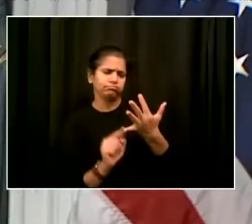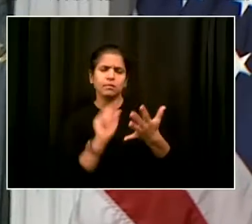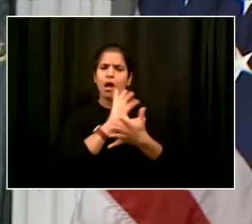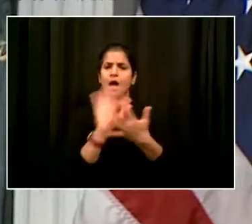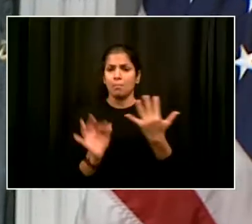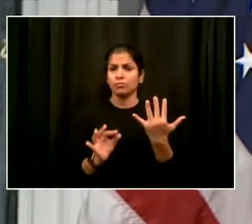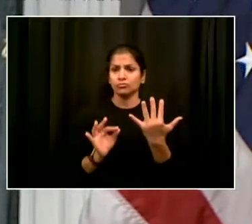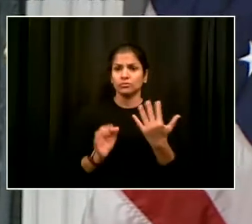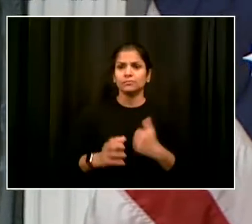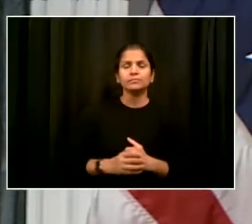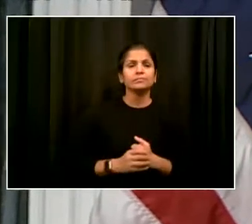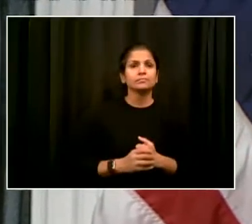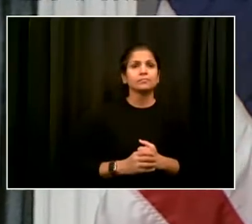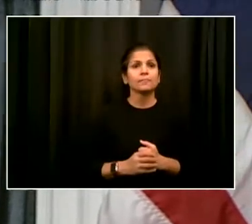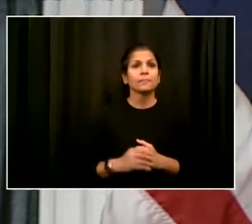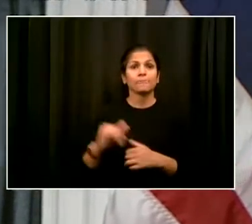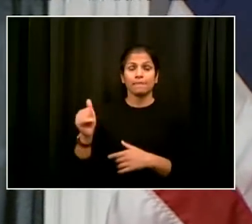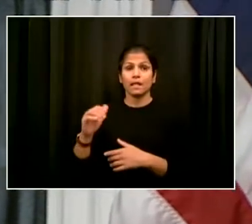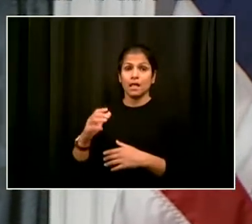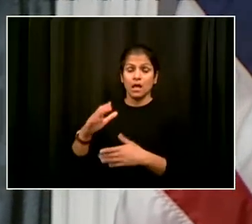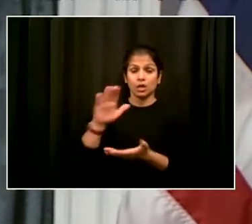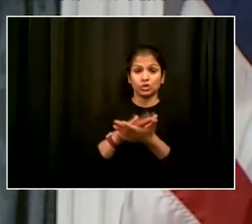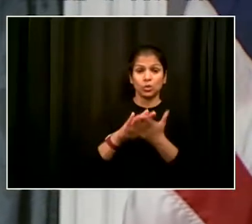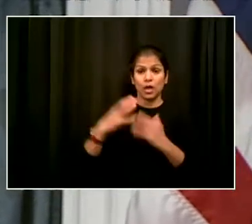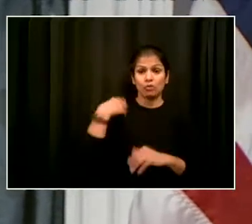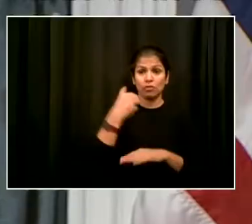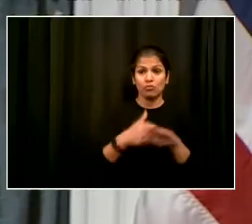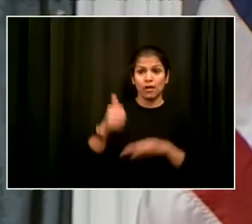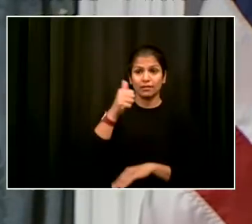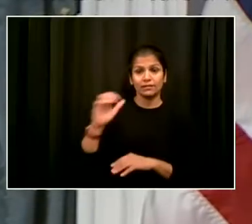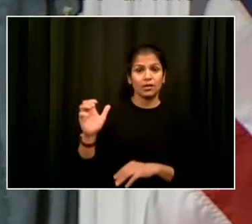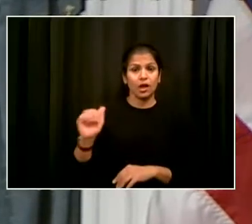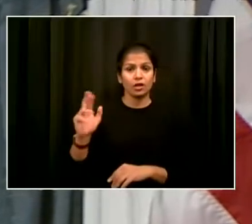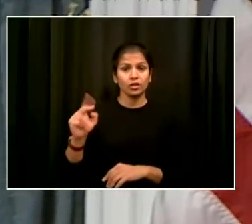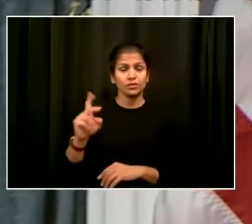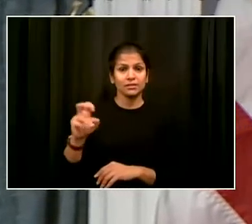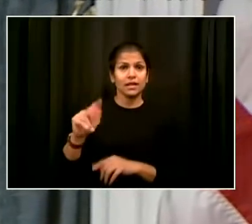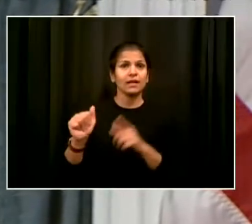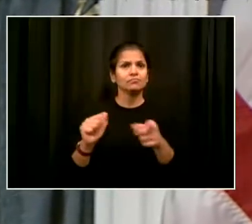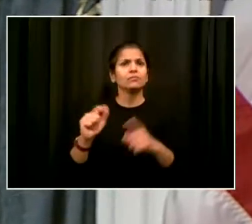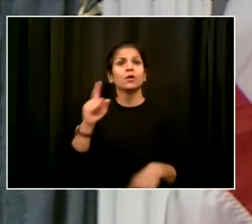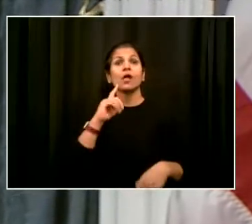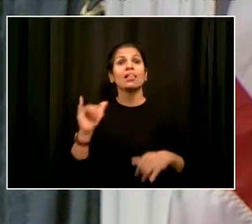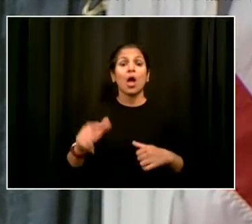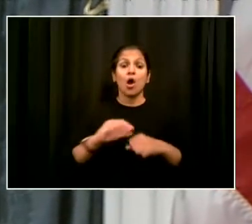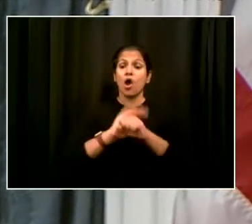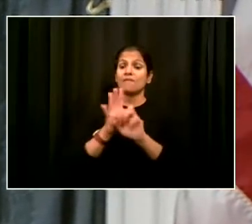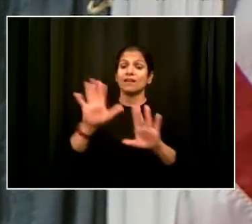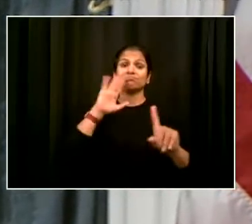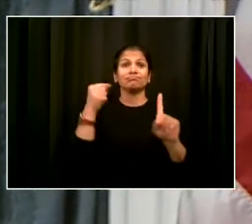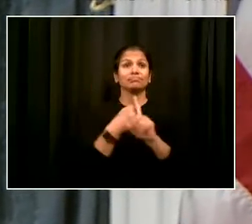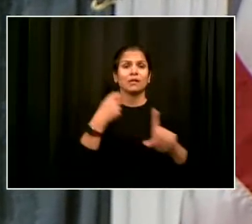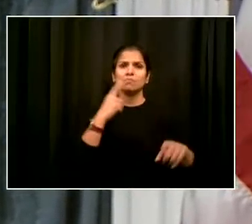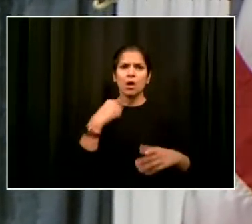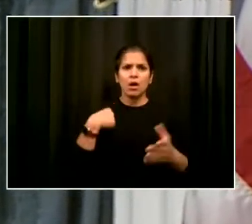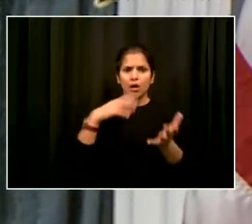WE THINK IT OPENS UP A WORLD OF POSSIBILITIES. ARE ONLY ADD